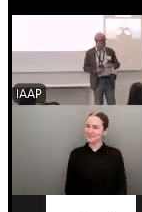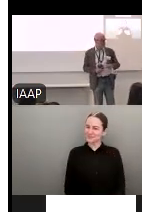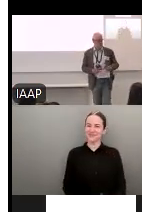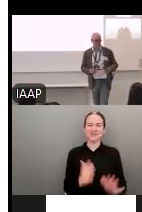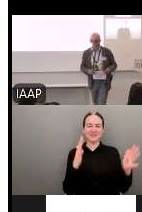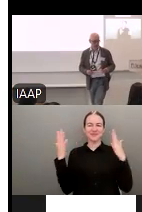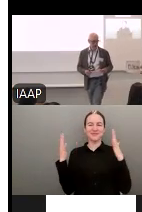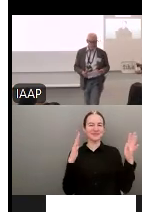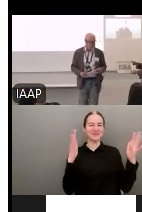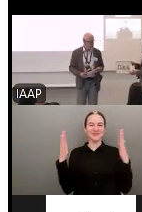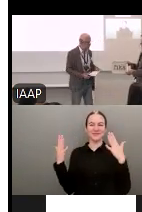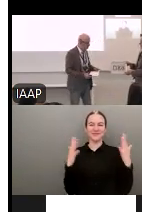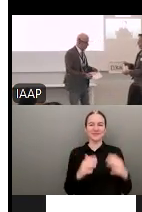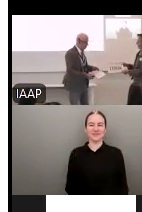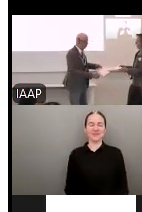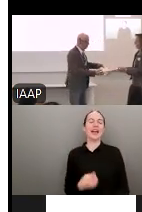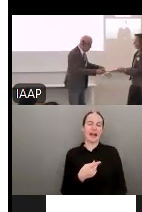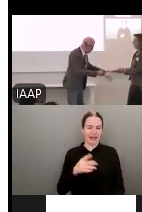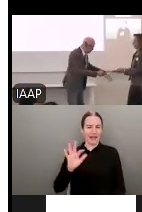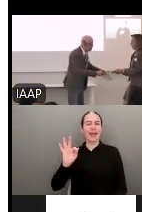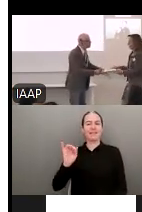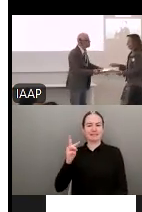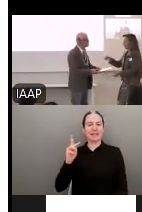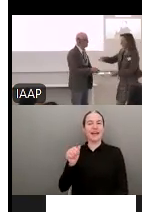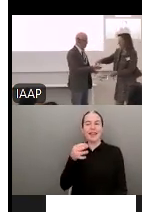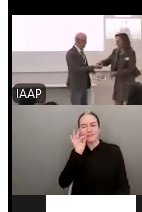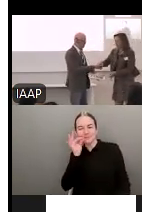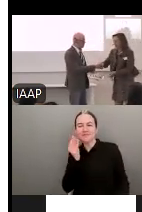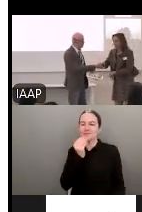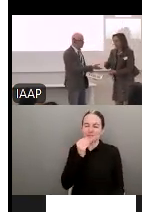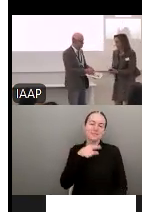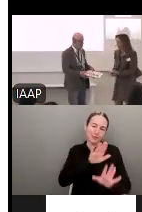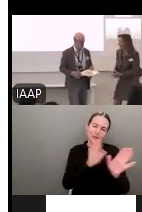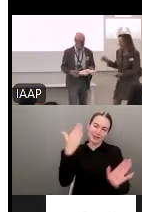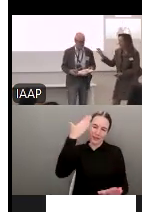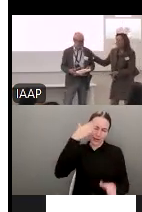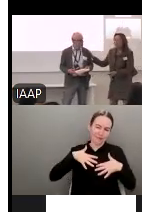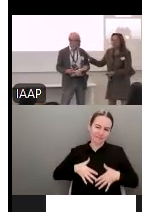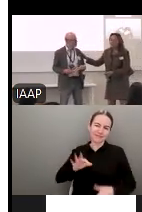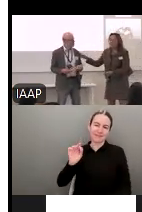Thank you. You will also get a small Fika and I think, you know, thick already. So I don't need to describe that for you. But thank you very much.